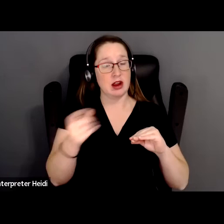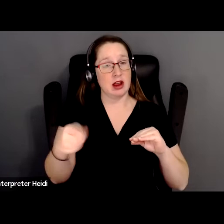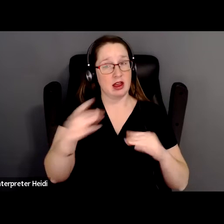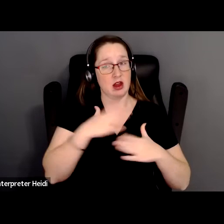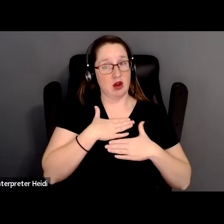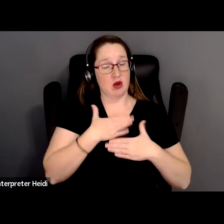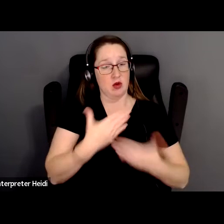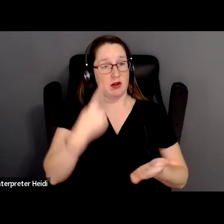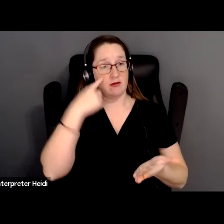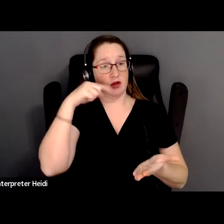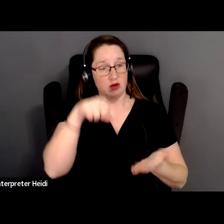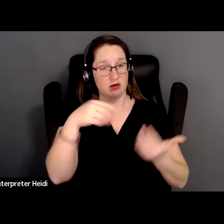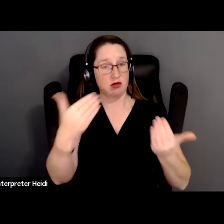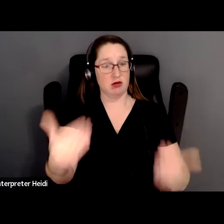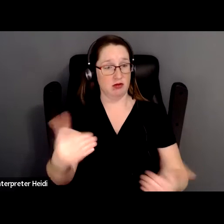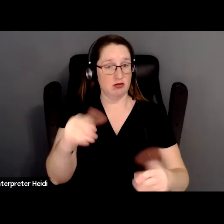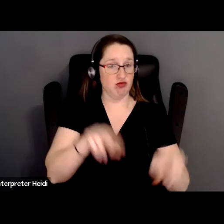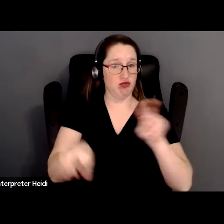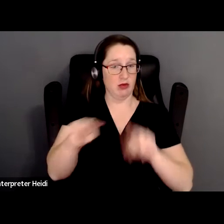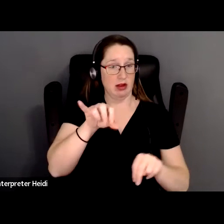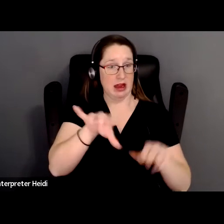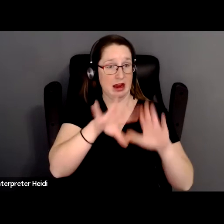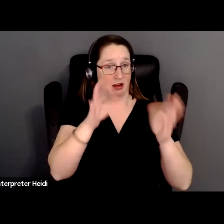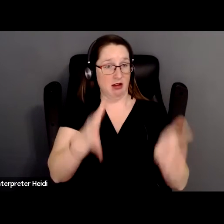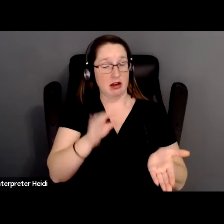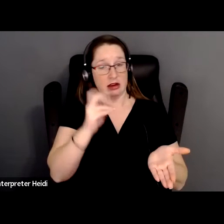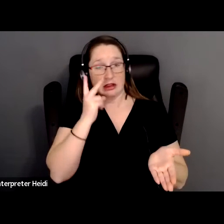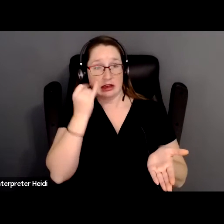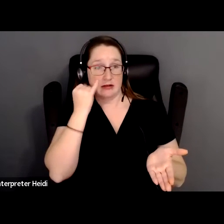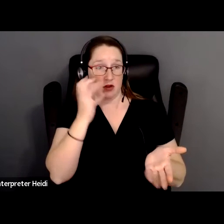for you to go and look at it, and see if it would work for you.